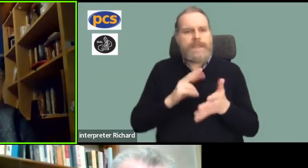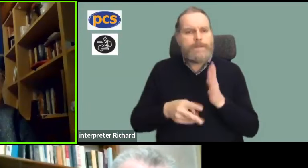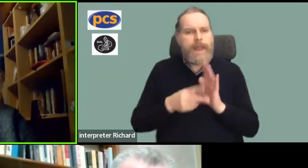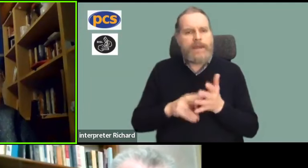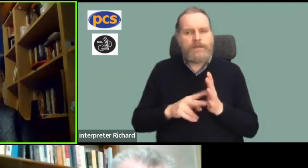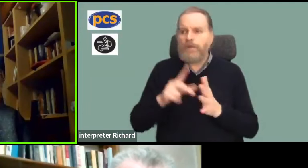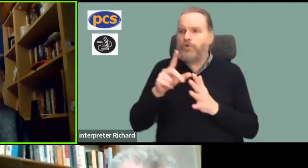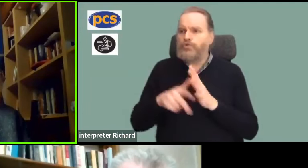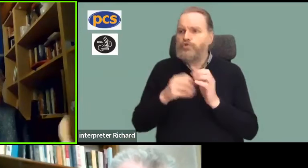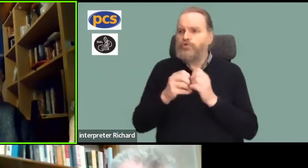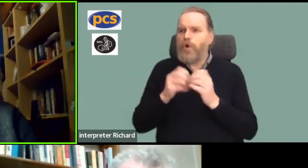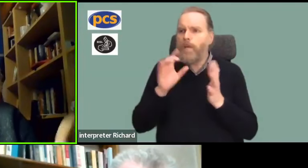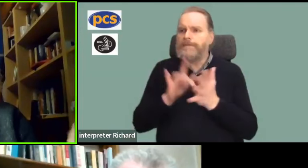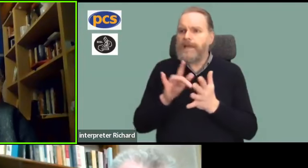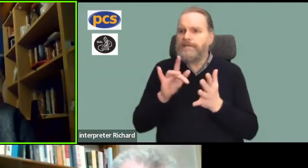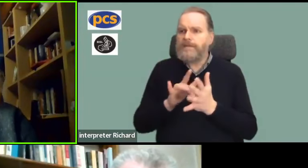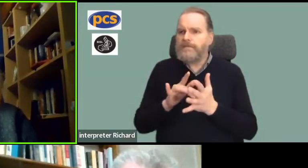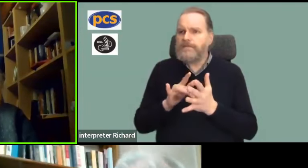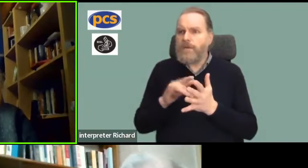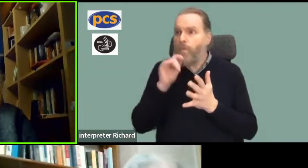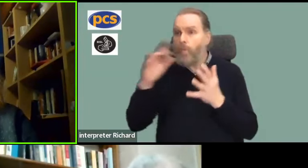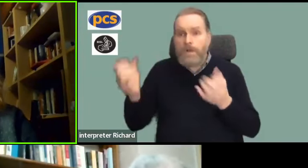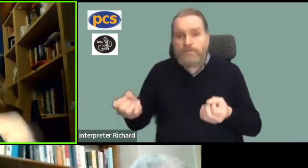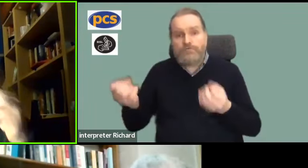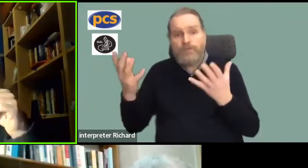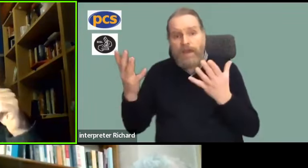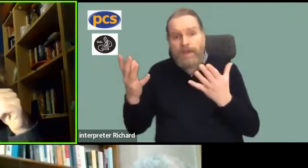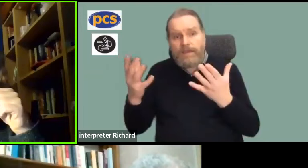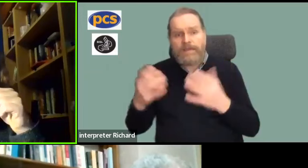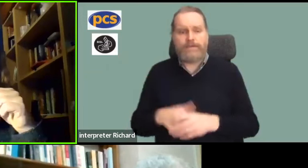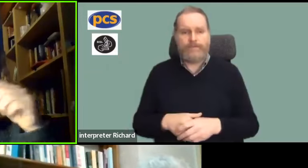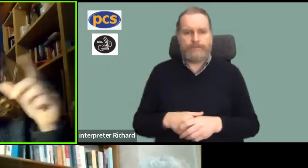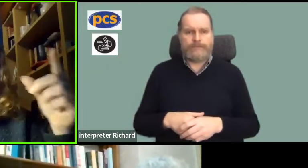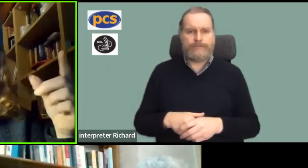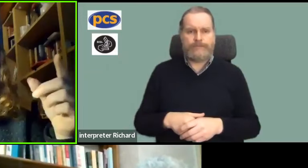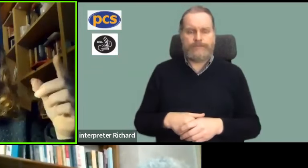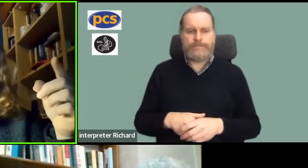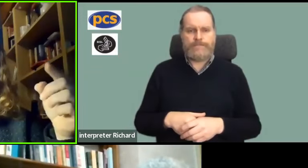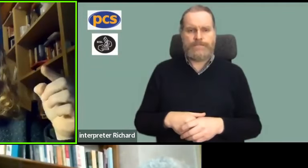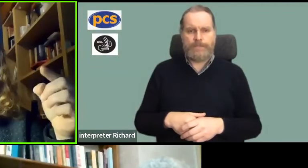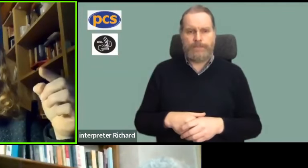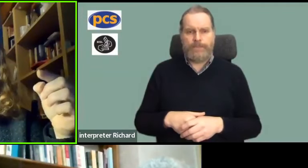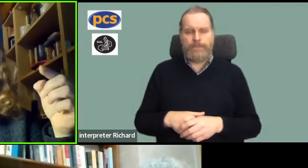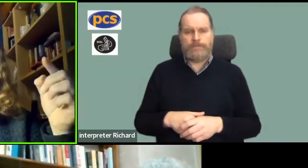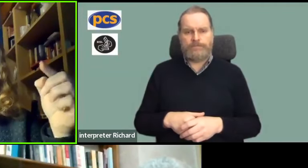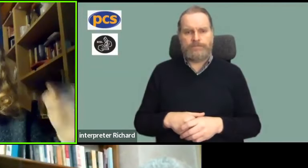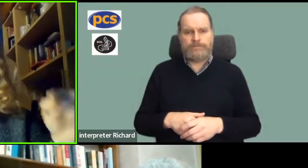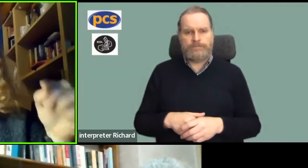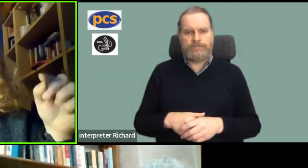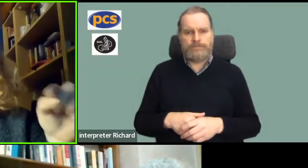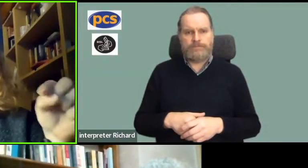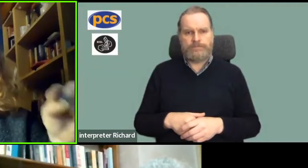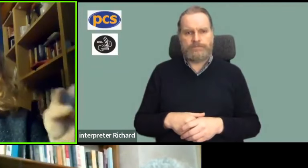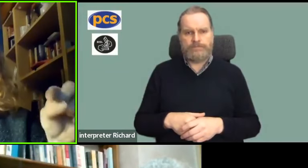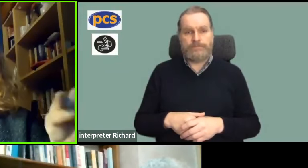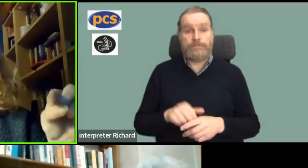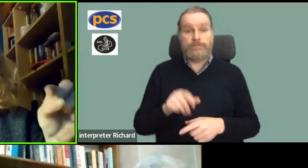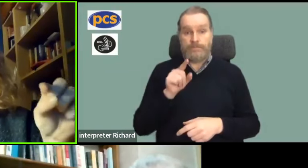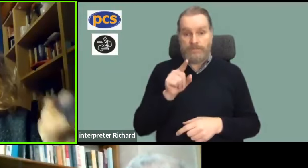is to go on strike, and obviously I think that means s Job Job sets more widely just Job sets more widely. Just Say to that person i'm sorry I don't have a name